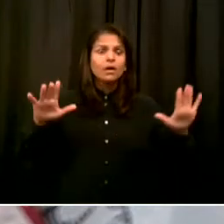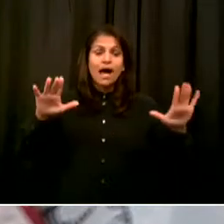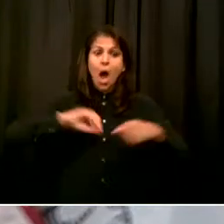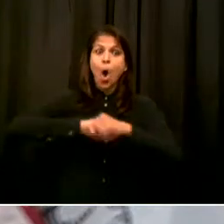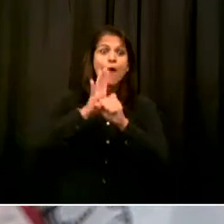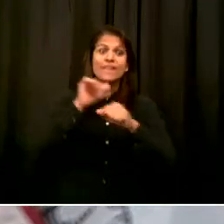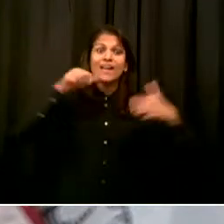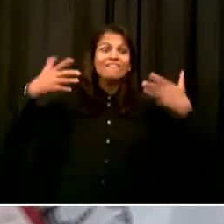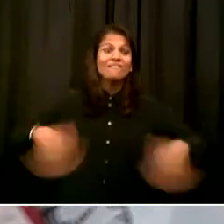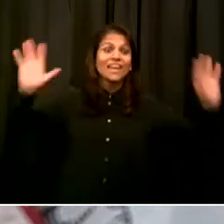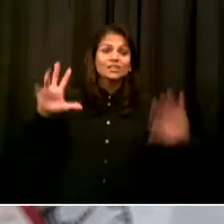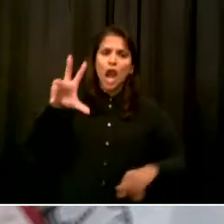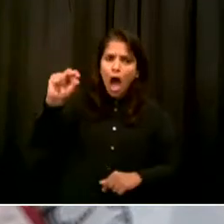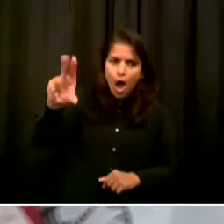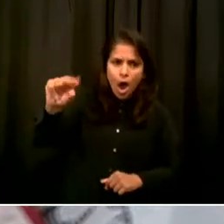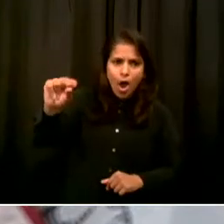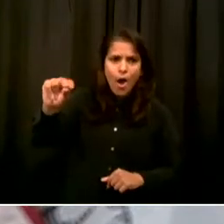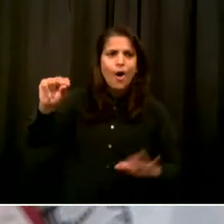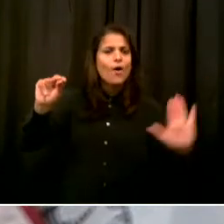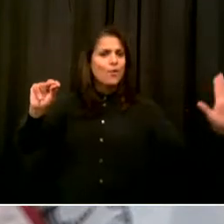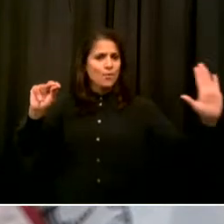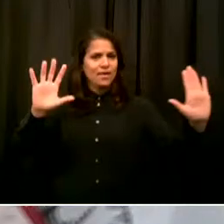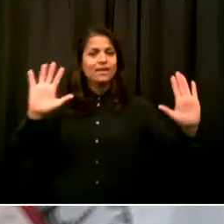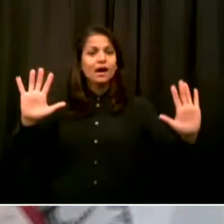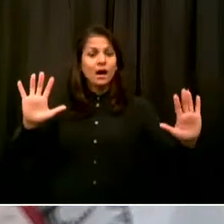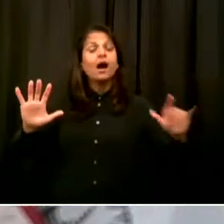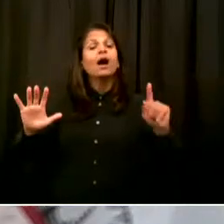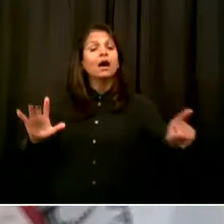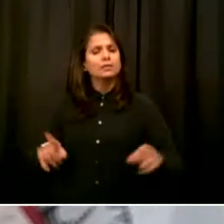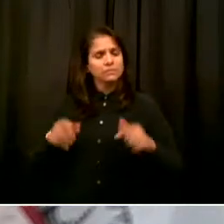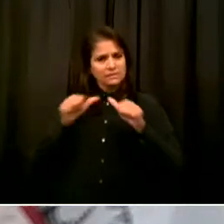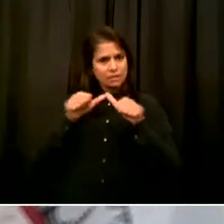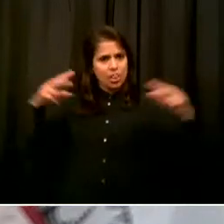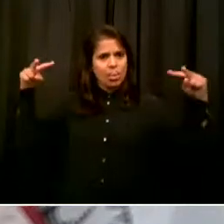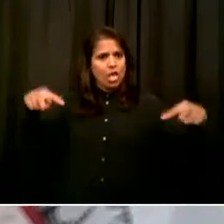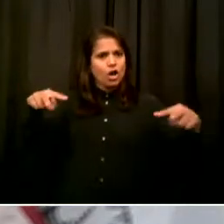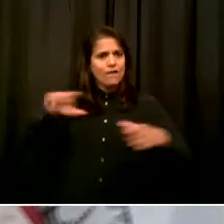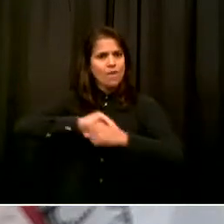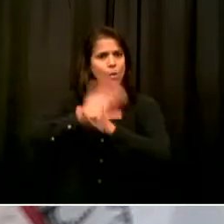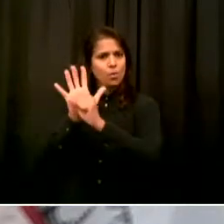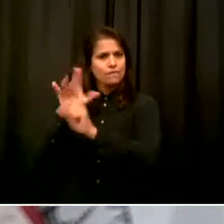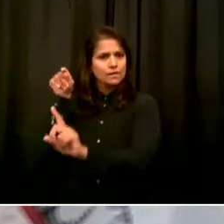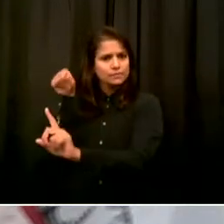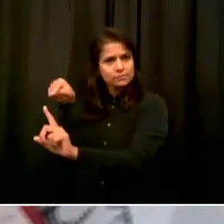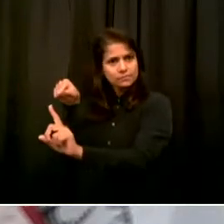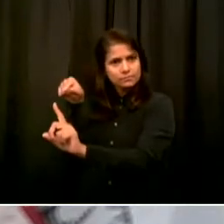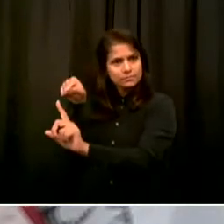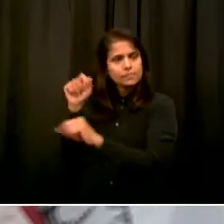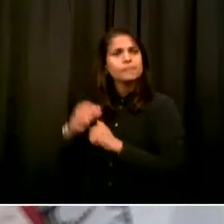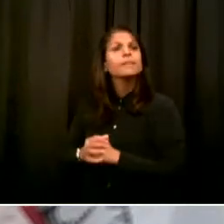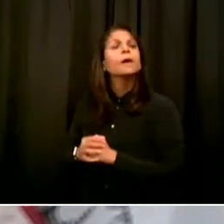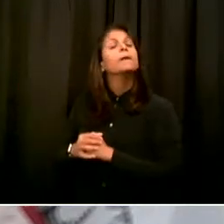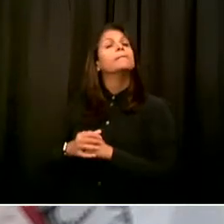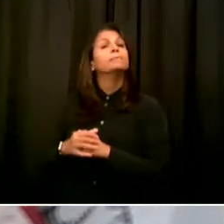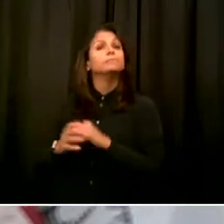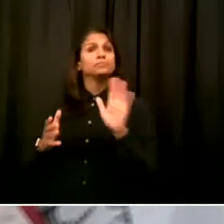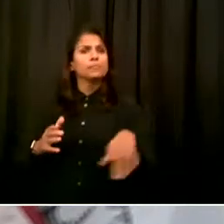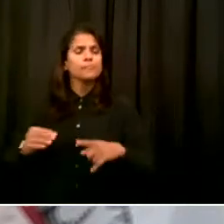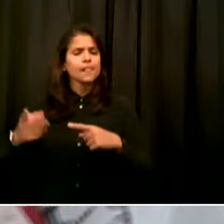RWOKKS ITSELF OUT, WE WILL DO